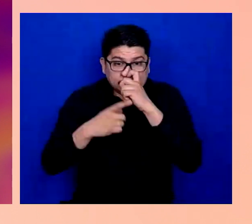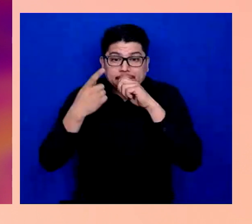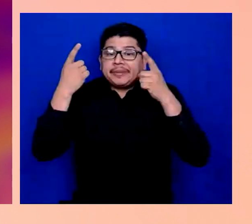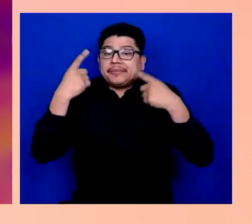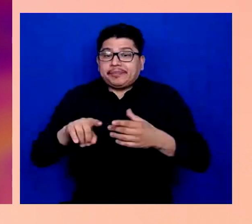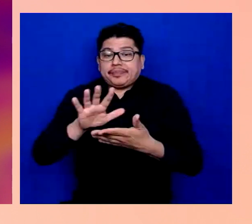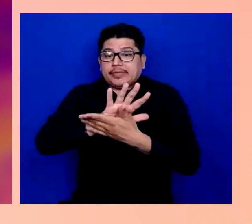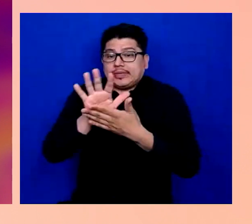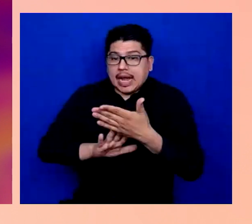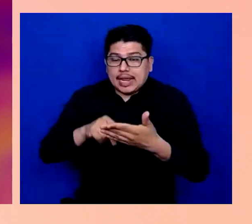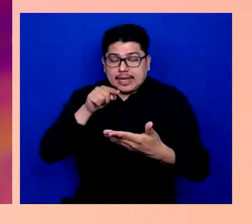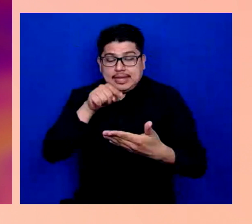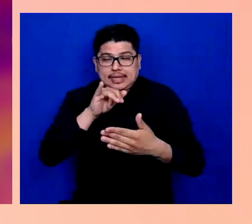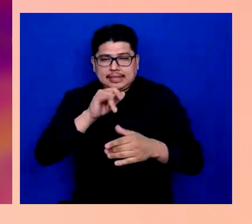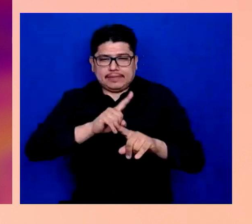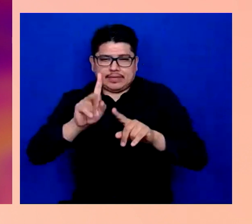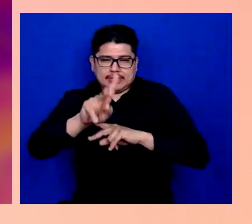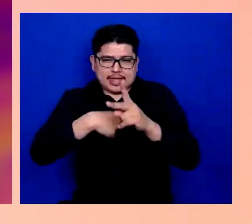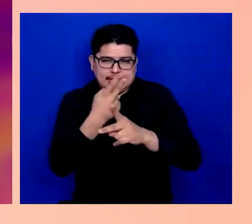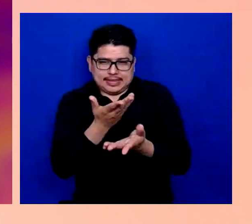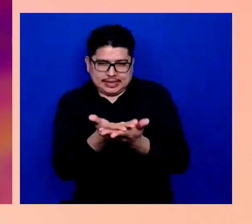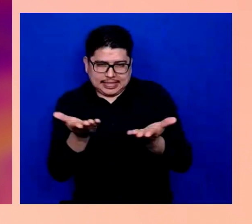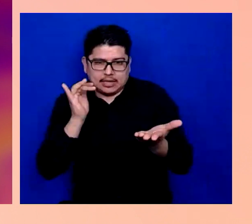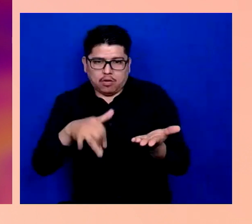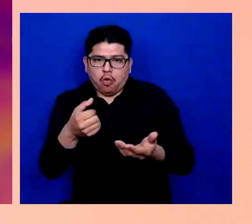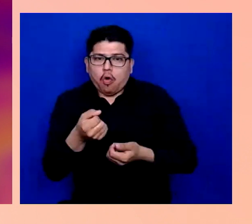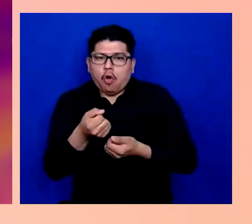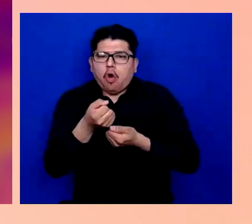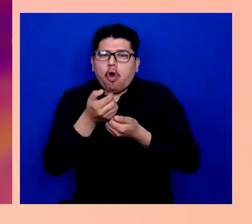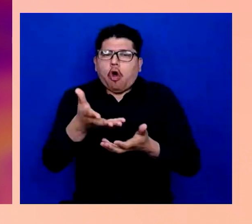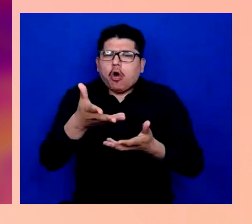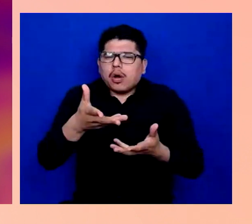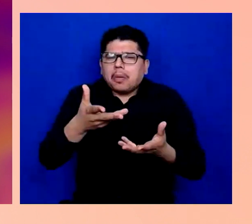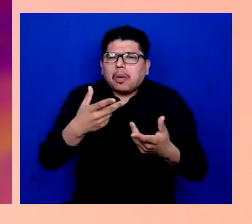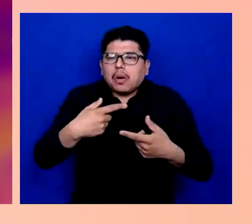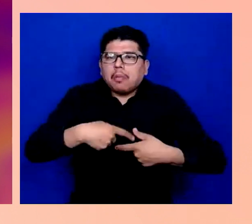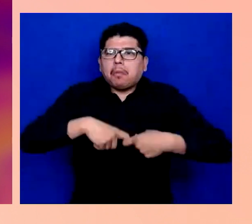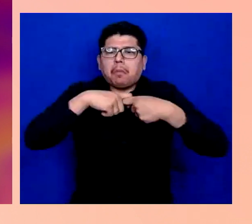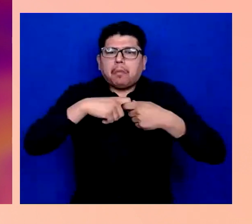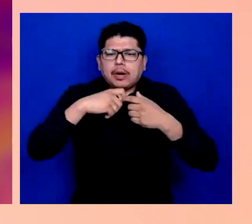it causes everyone to stop for just a minute and have that refresh and think about what they're doing.